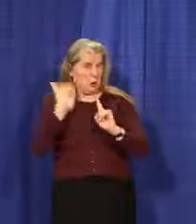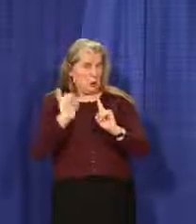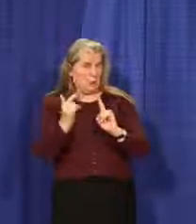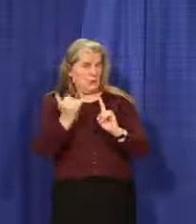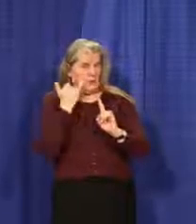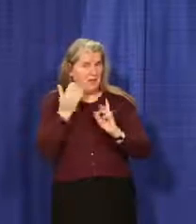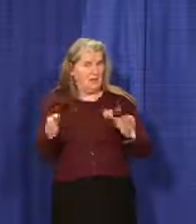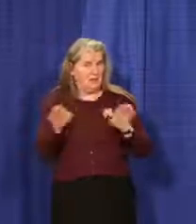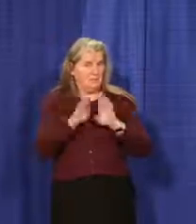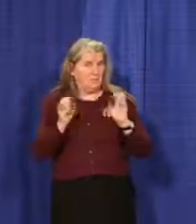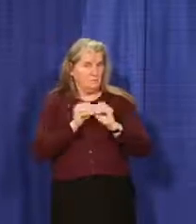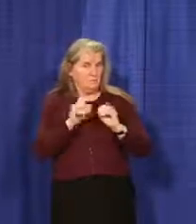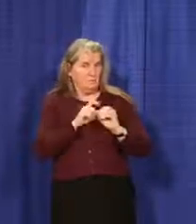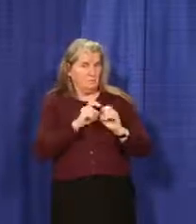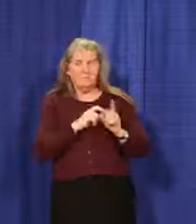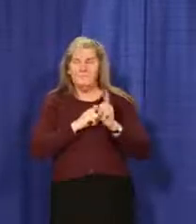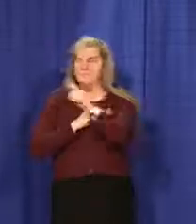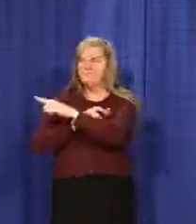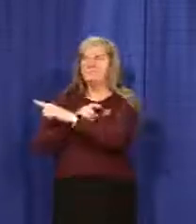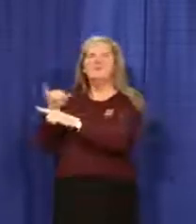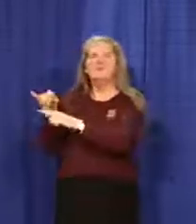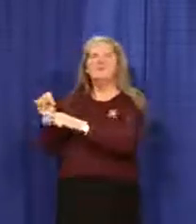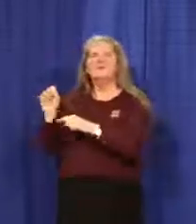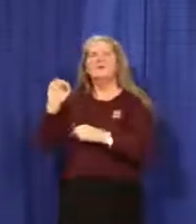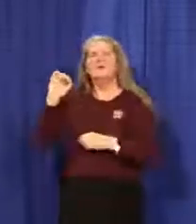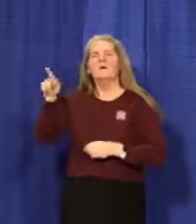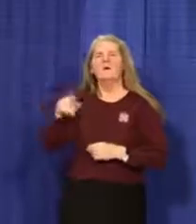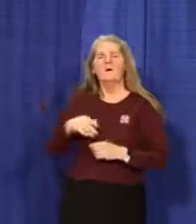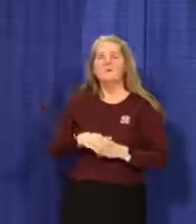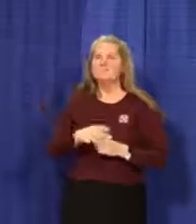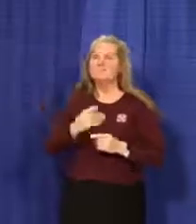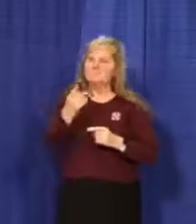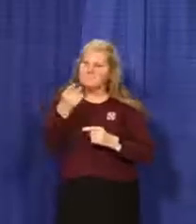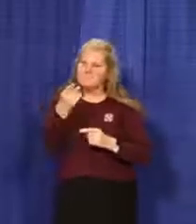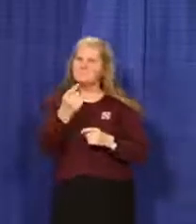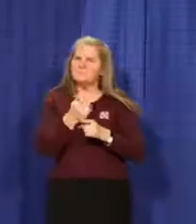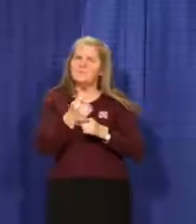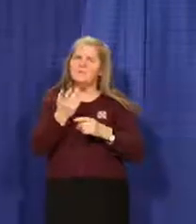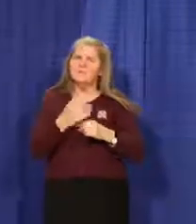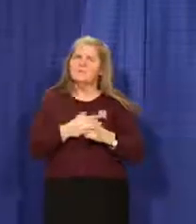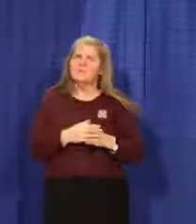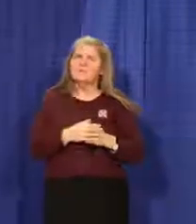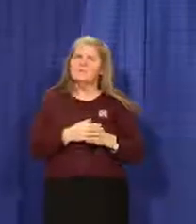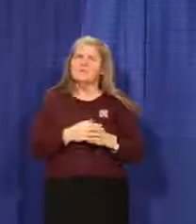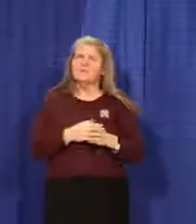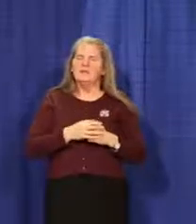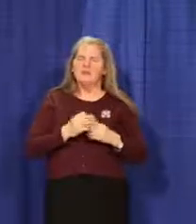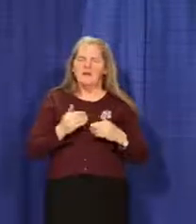the threshold is. I will start, you nailed it right away.